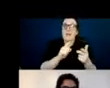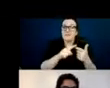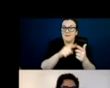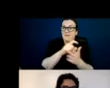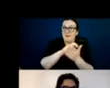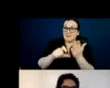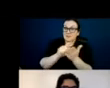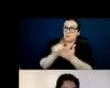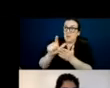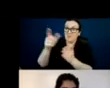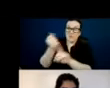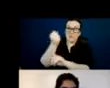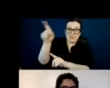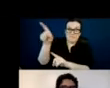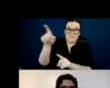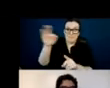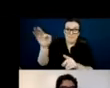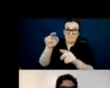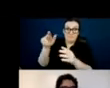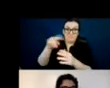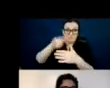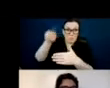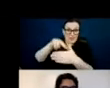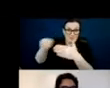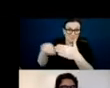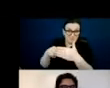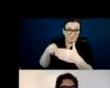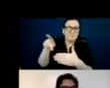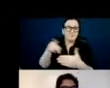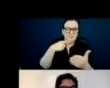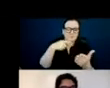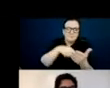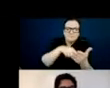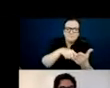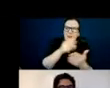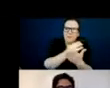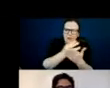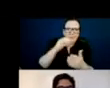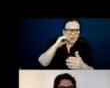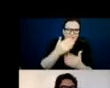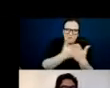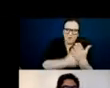through legal reform partly also because the law has a very important role in our tradition.